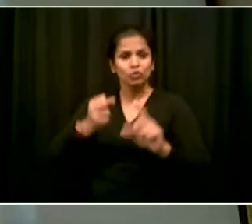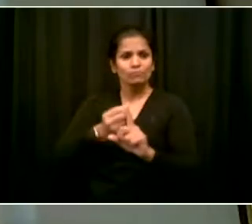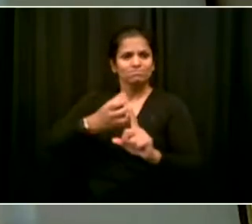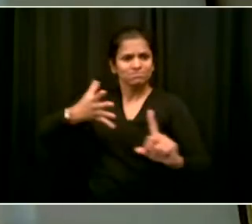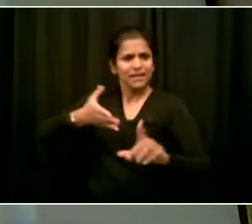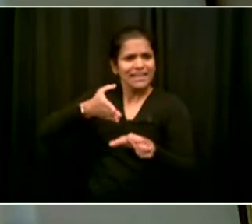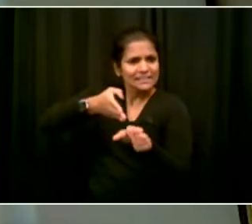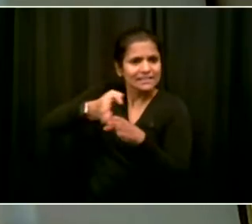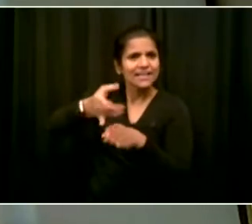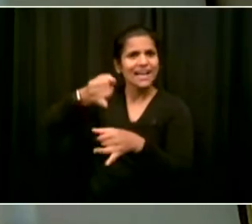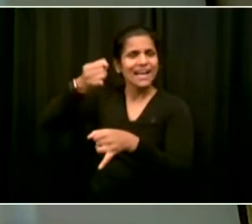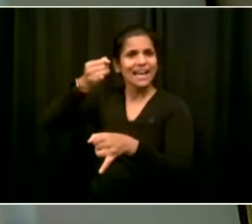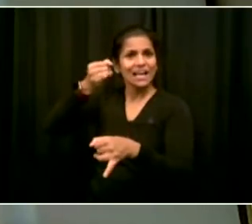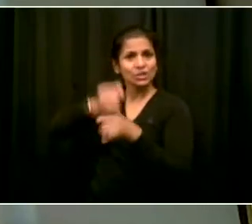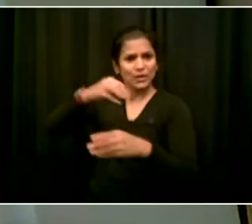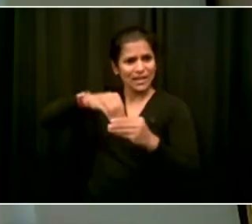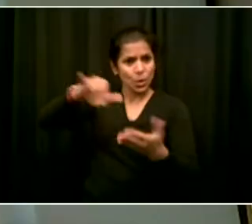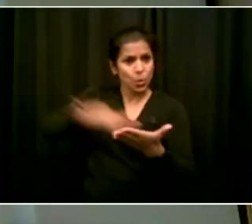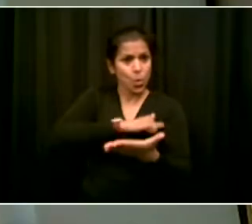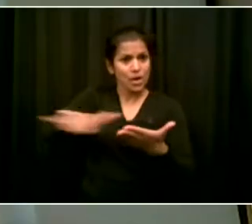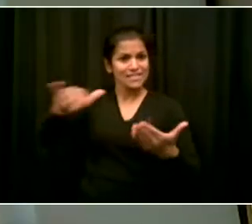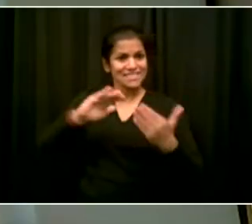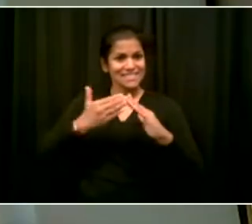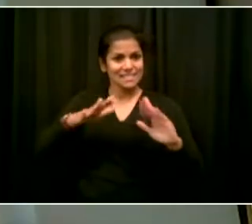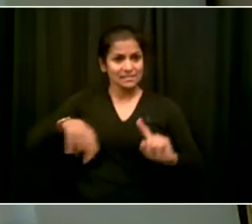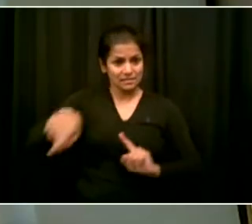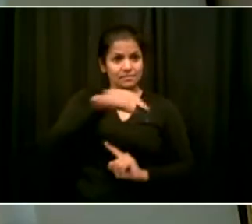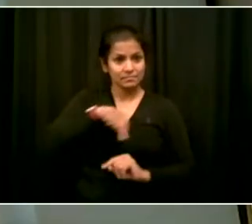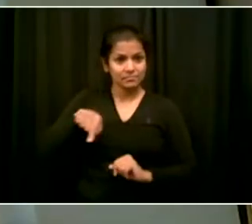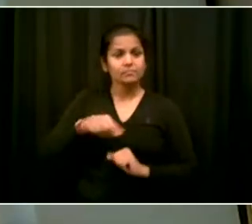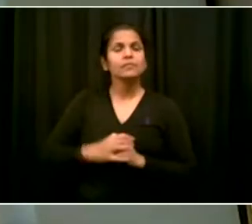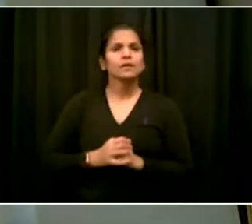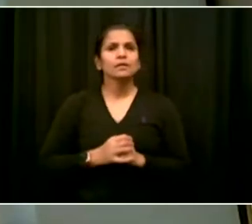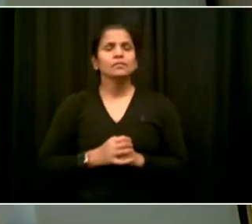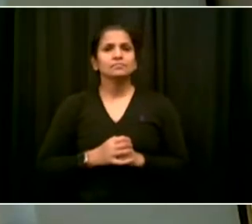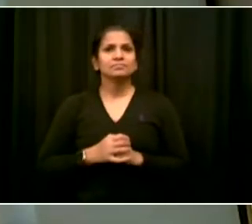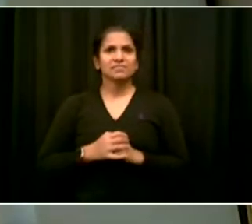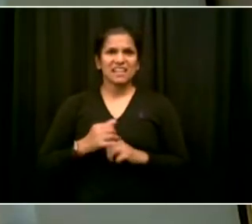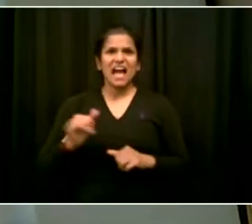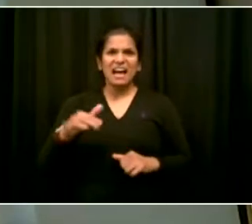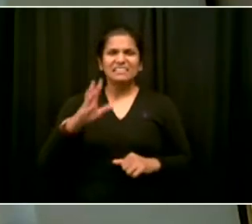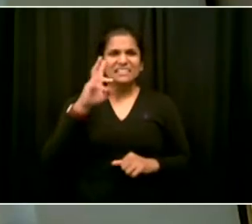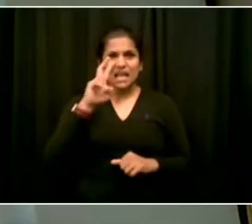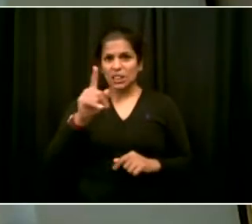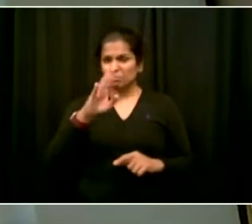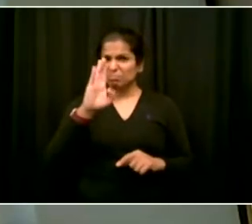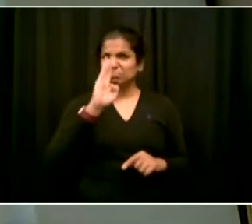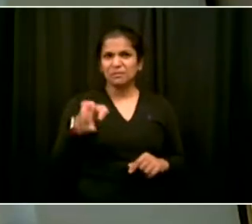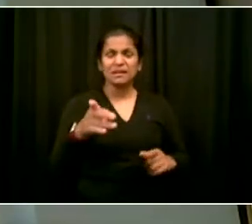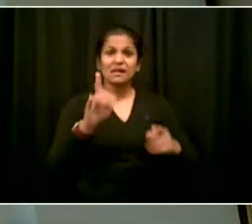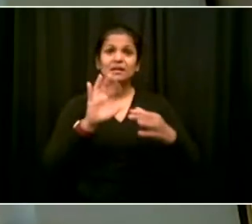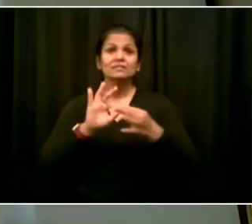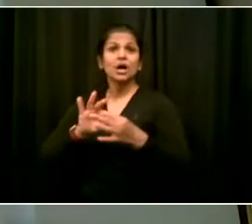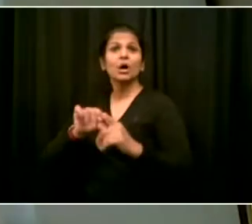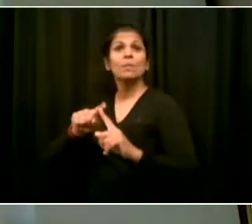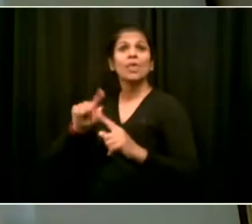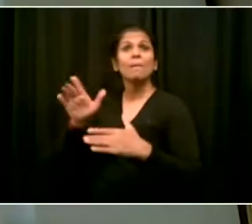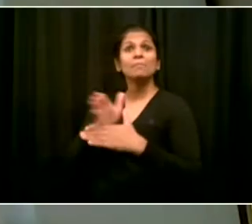DEVELOPMENT OPPORTUNITY HERE. THE CDC HAS BEEN WORKING FOR THE